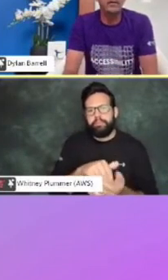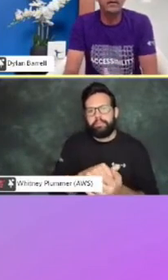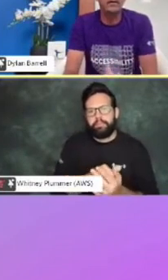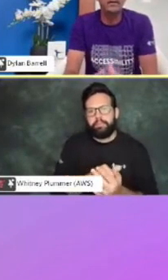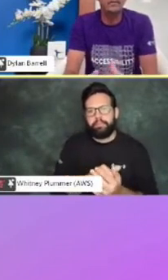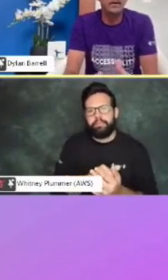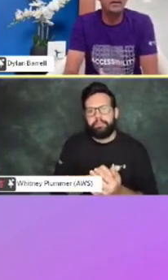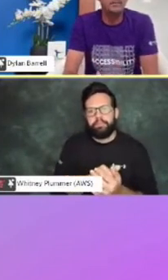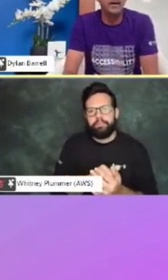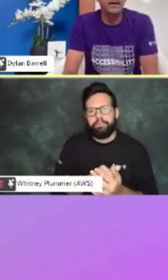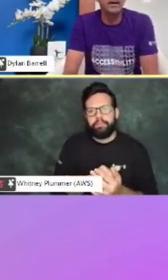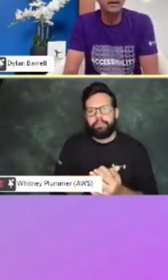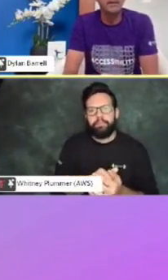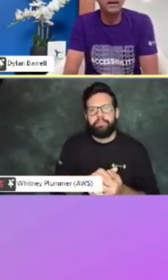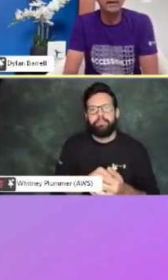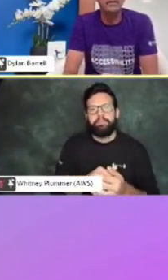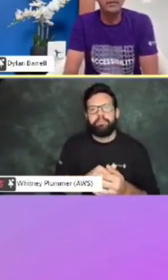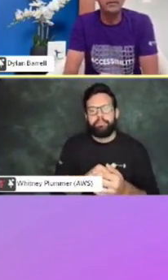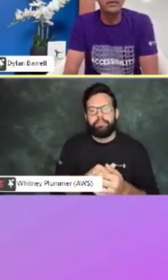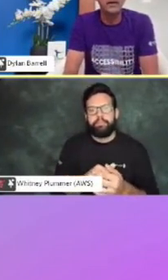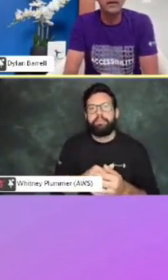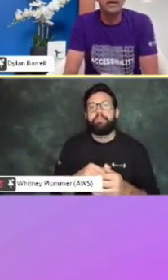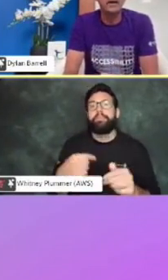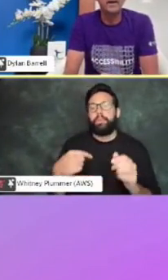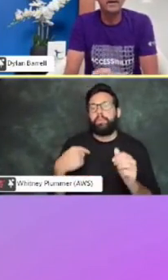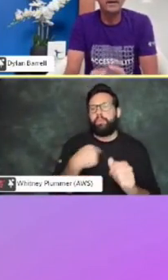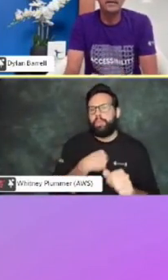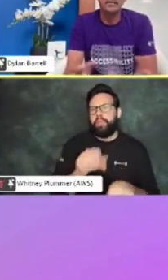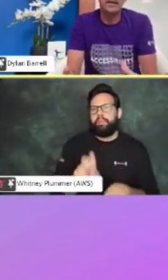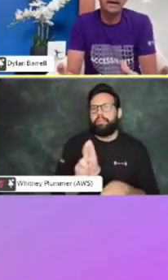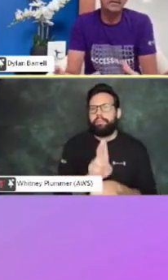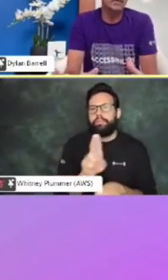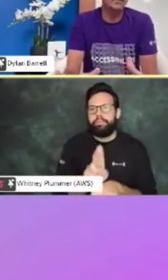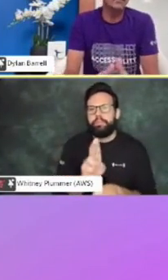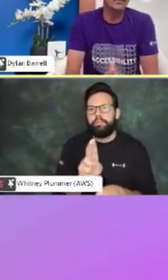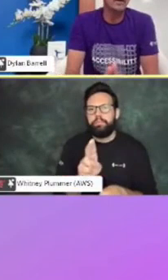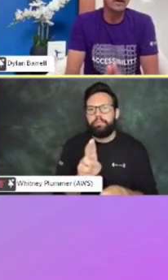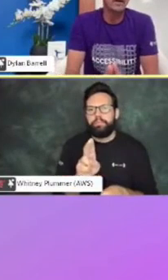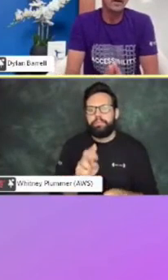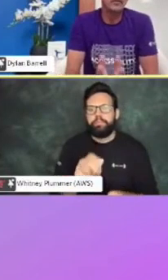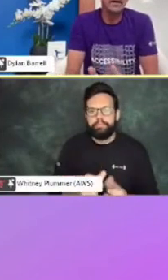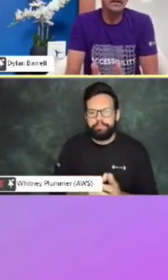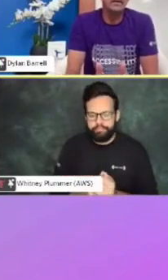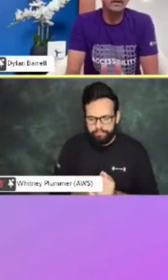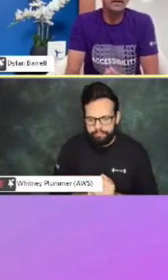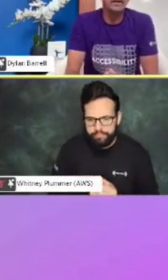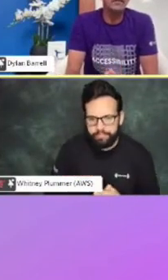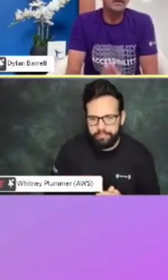rather than weakened by that use. And then this allows us to train datasets